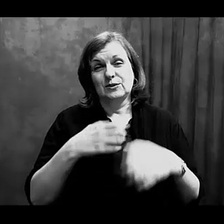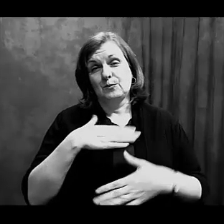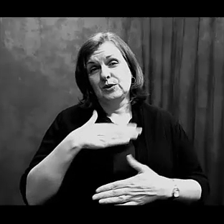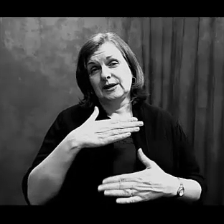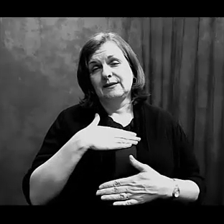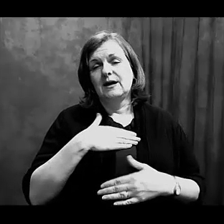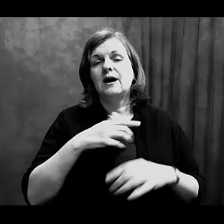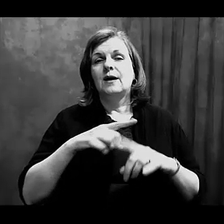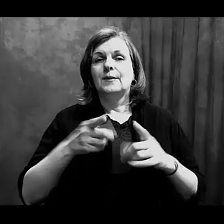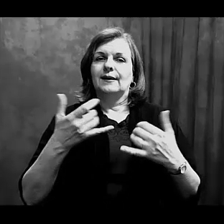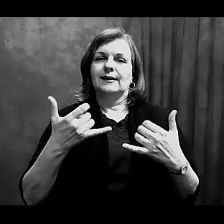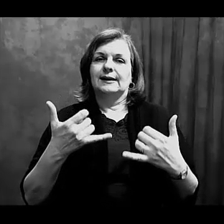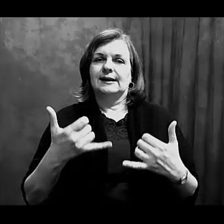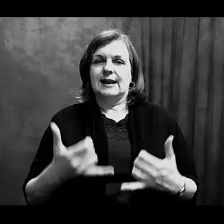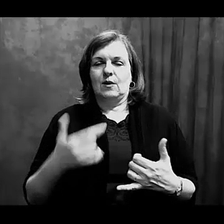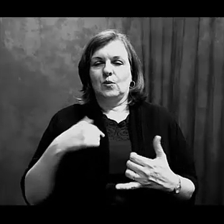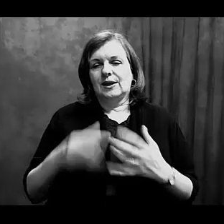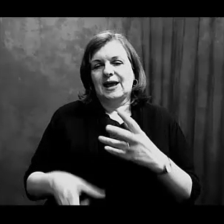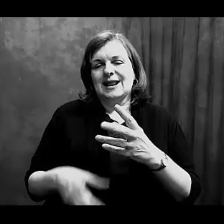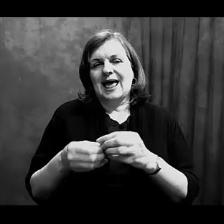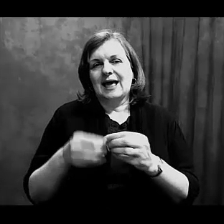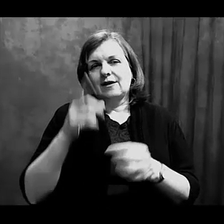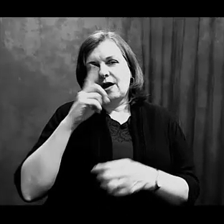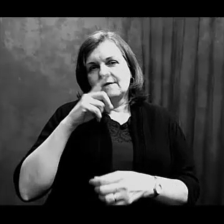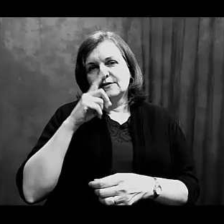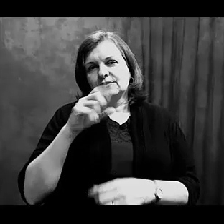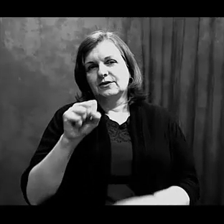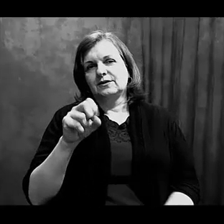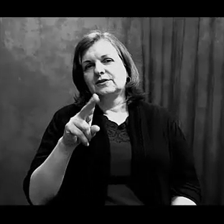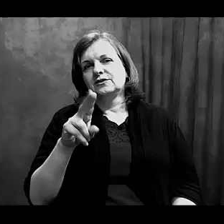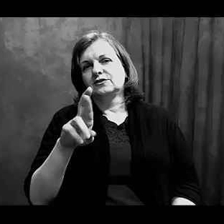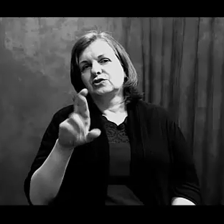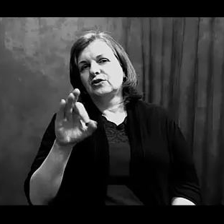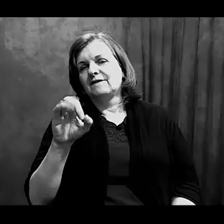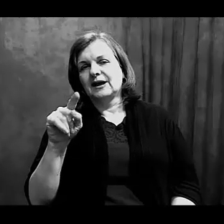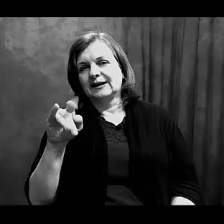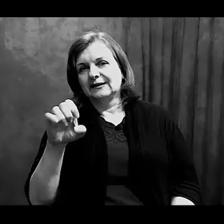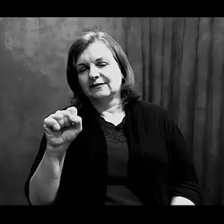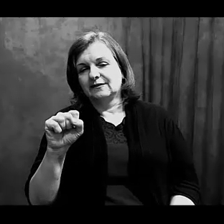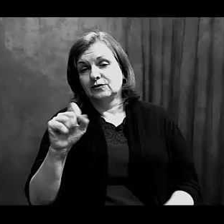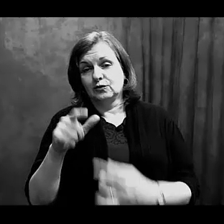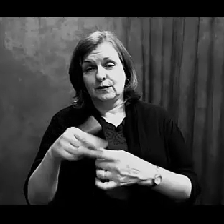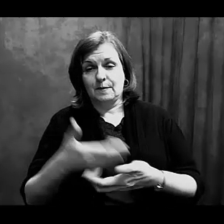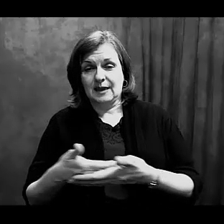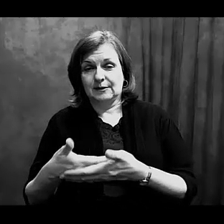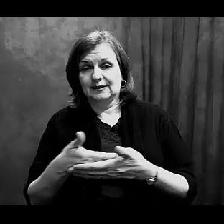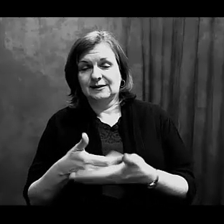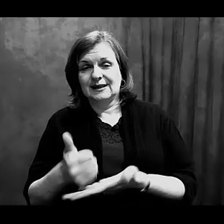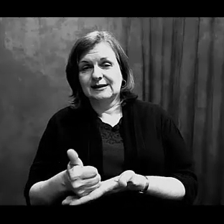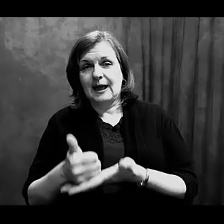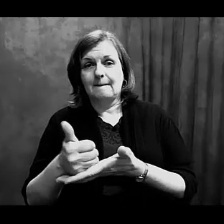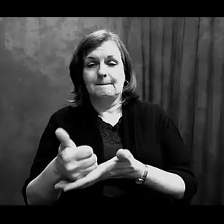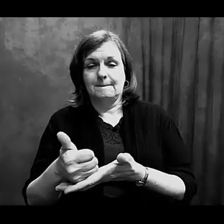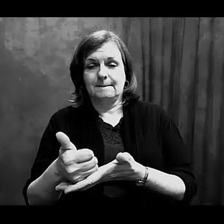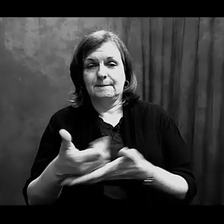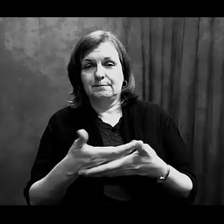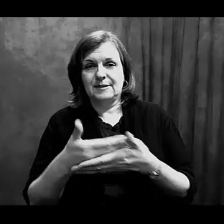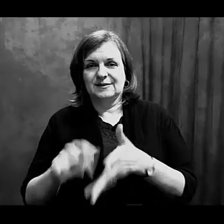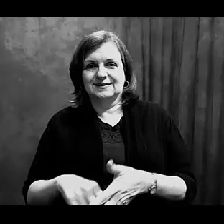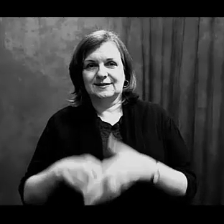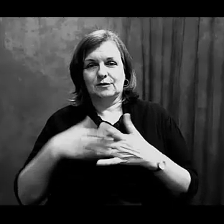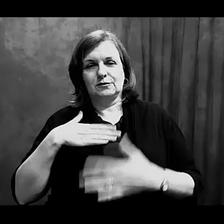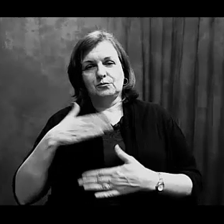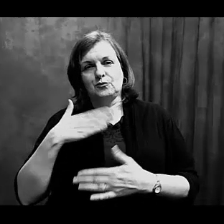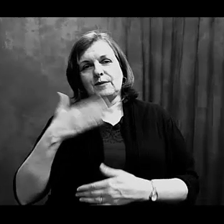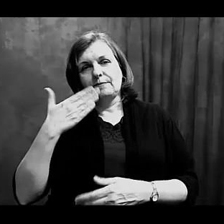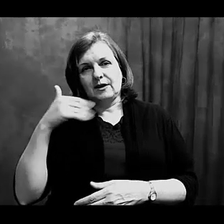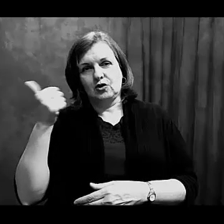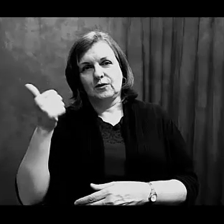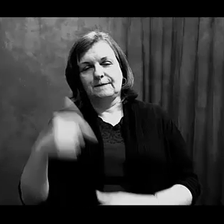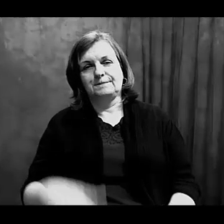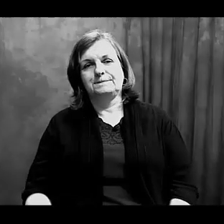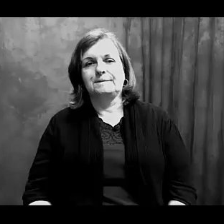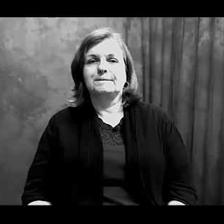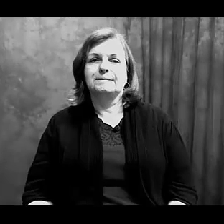now we actually can use artificial surfactants things that are manufactured to help these infants get off to a better start